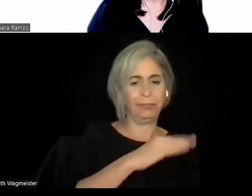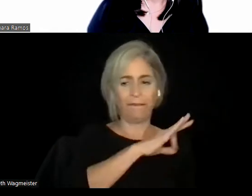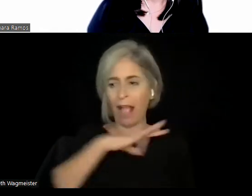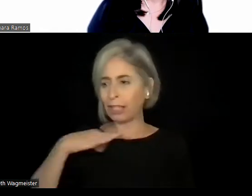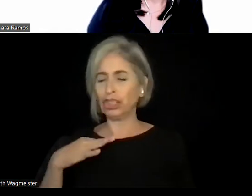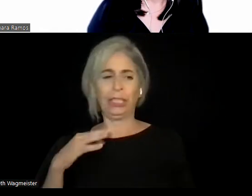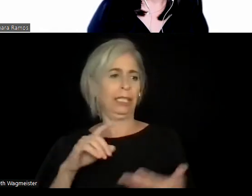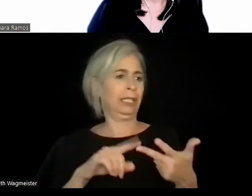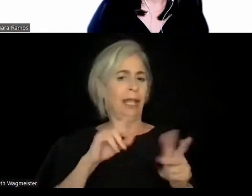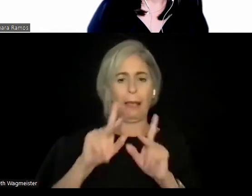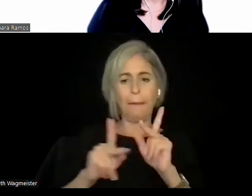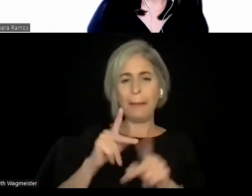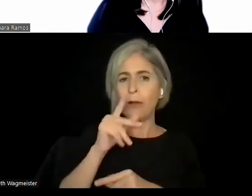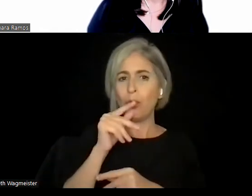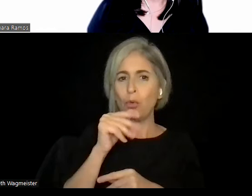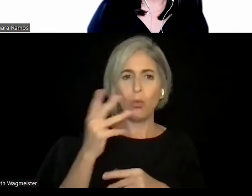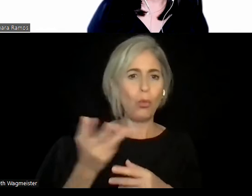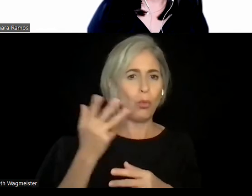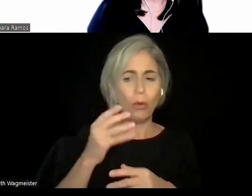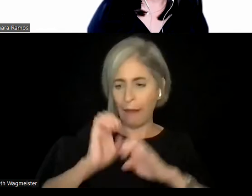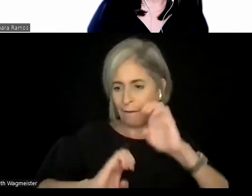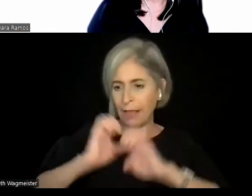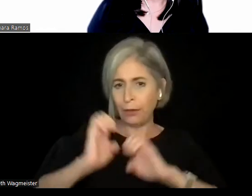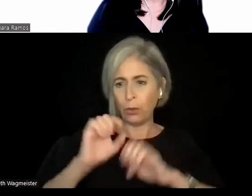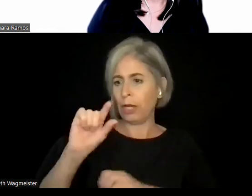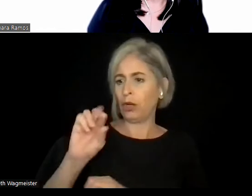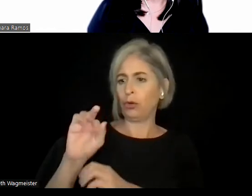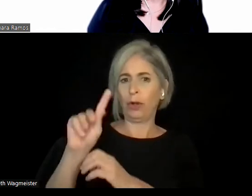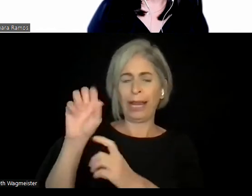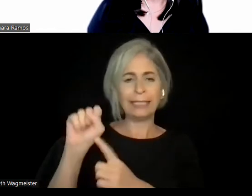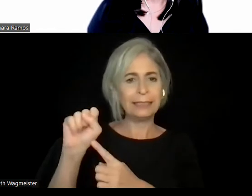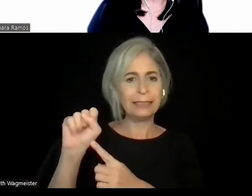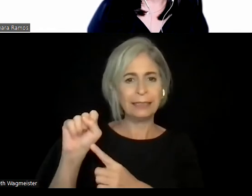more of methods of diversify